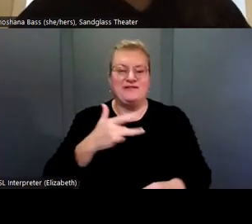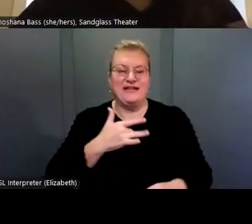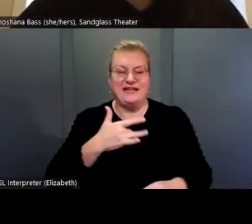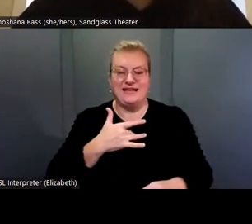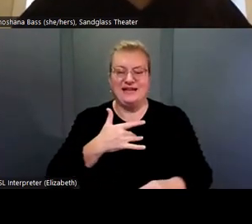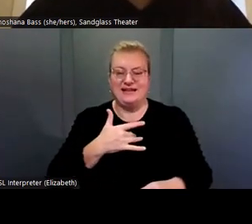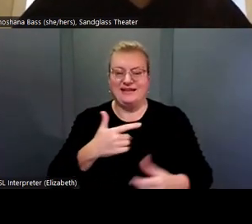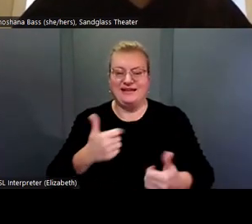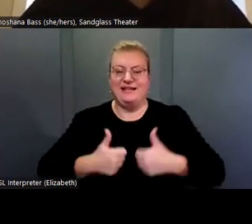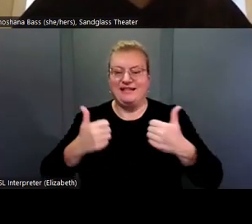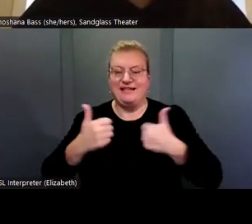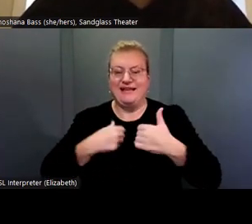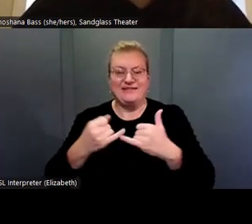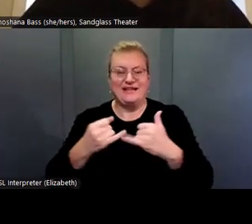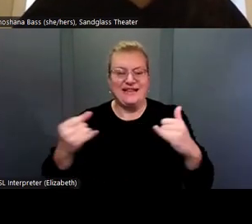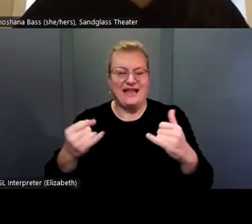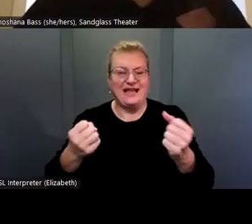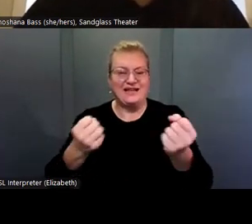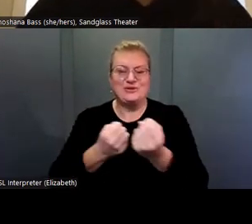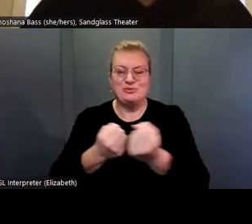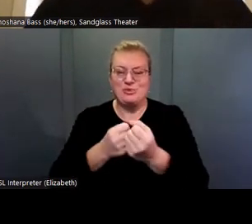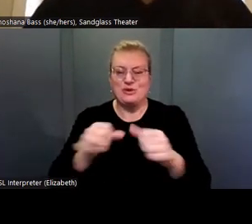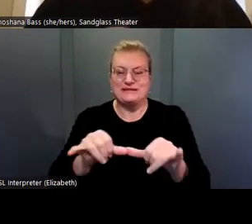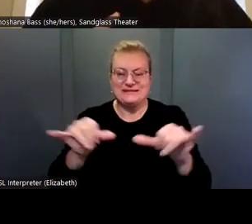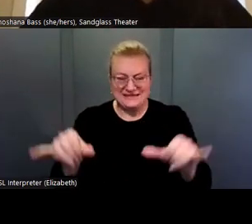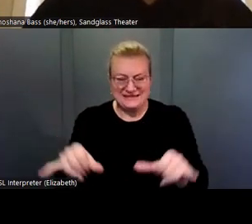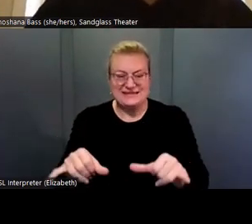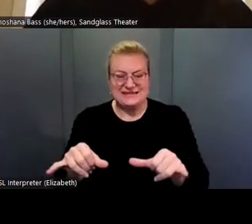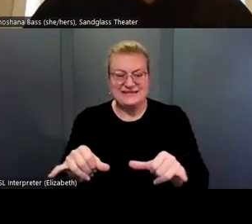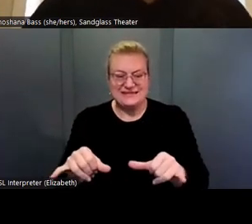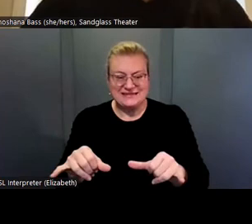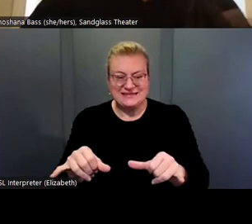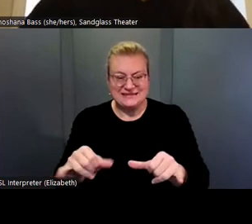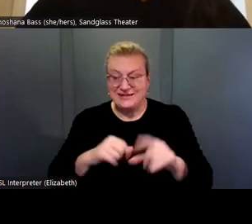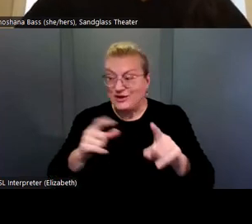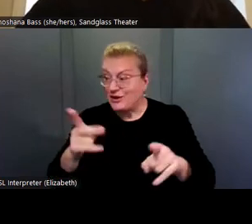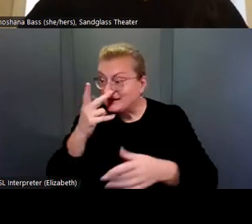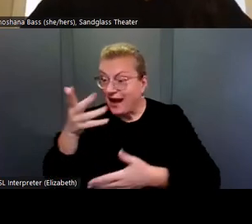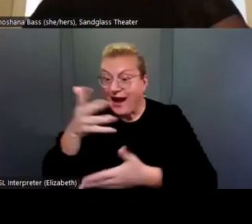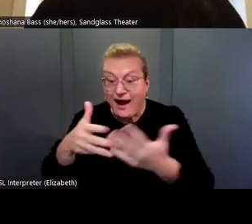and support system for me. And when I come, I'm seeing friends and people I've worked with,